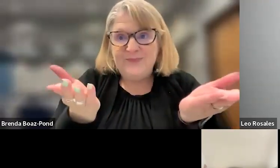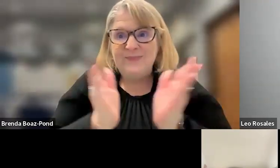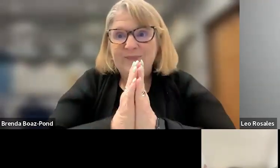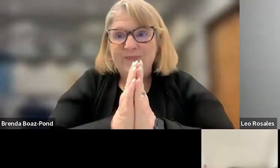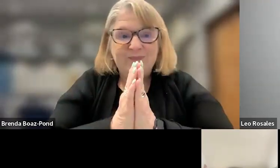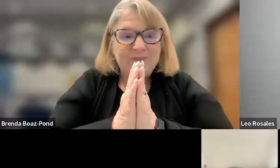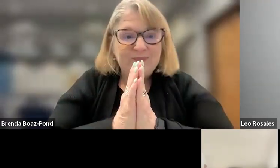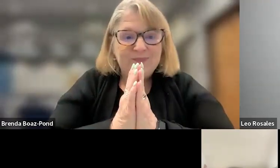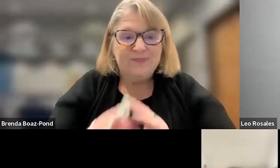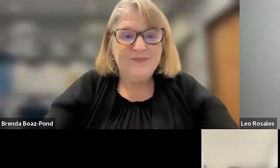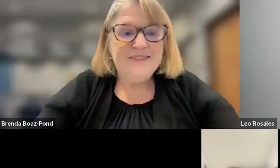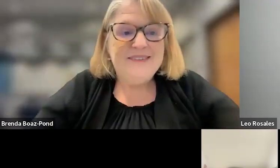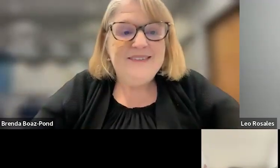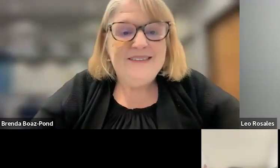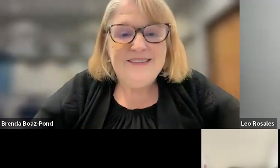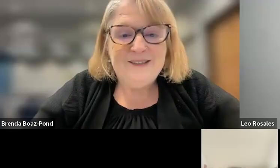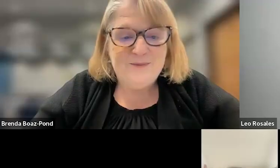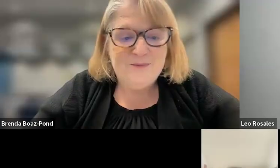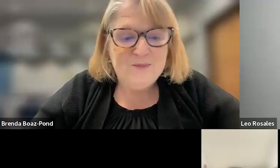just, you know, just asking if there's any other questions.